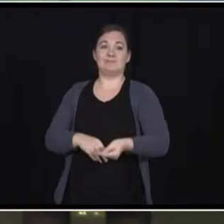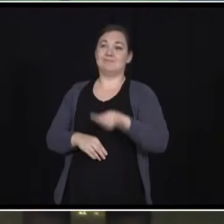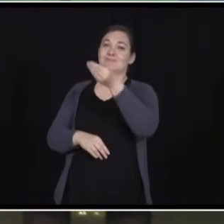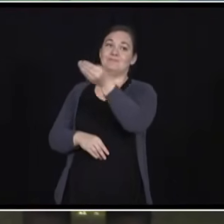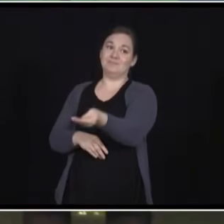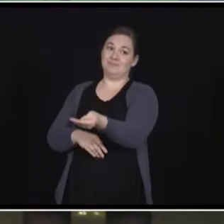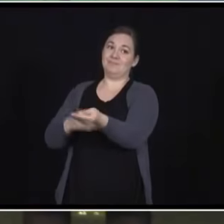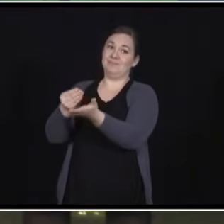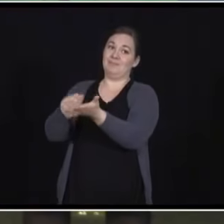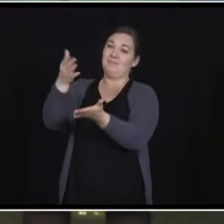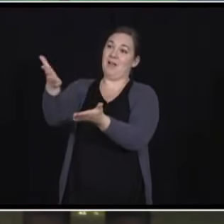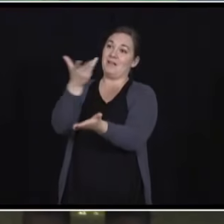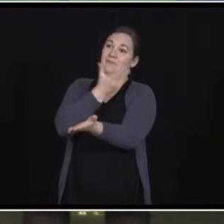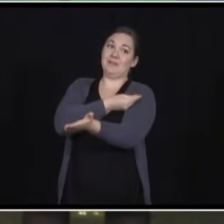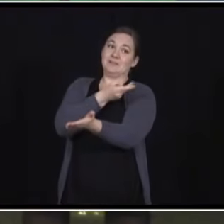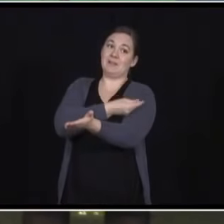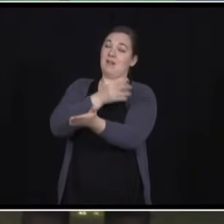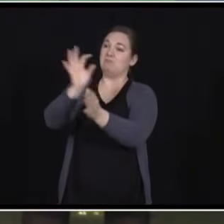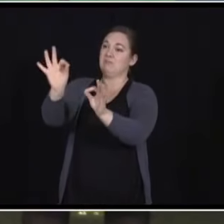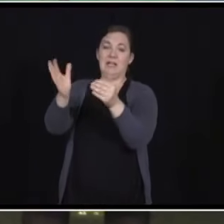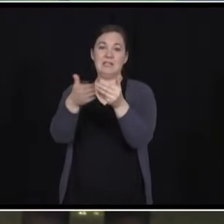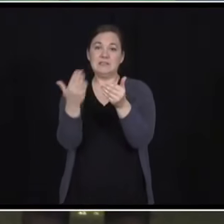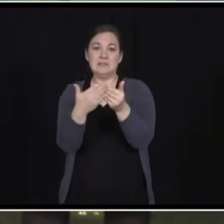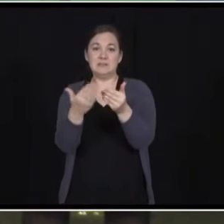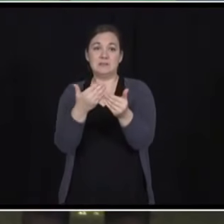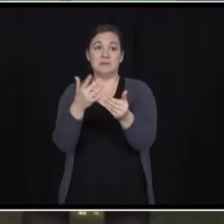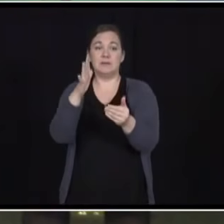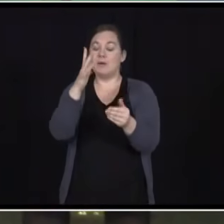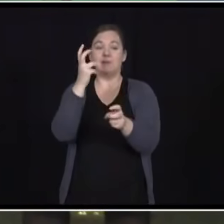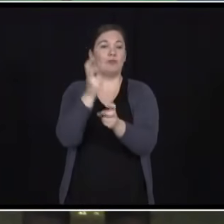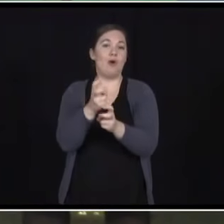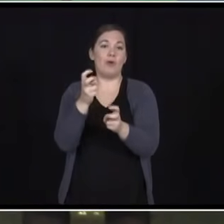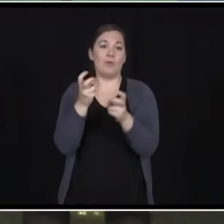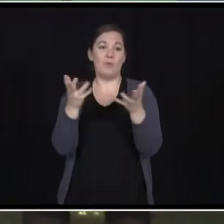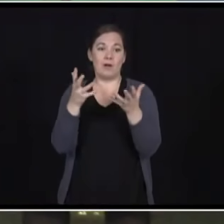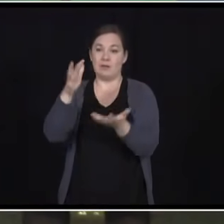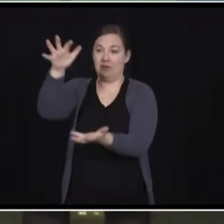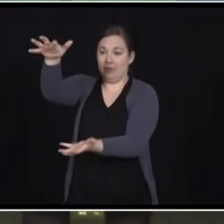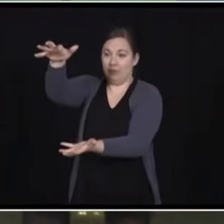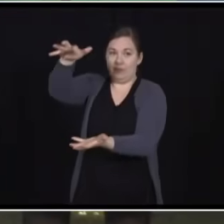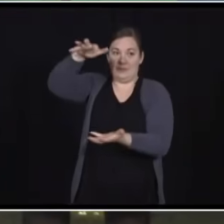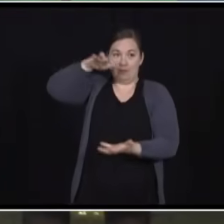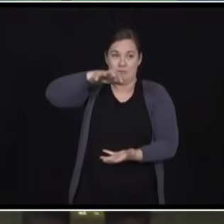but the easiest part and we are very grateful is to cut a cheque and order the vexing.